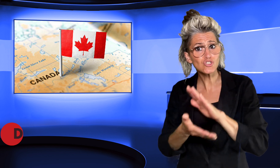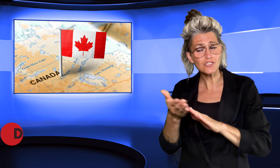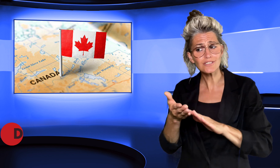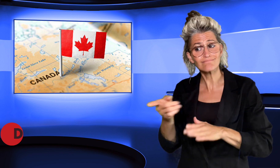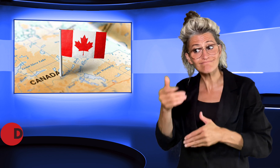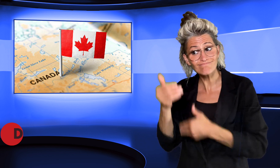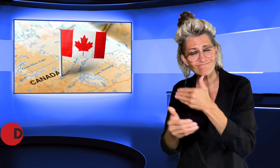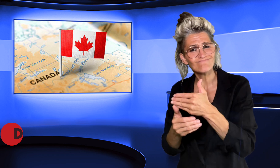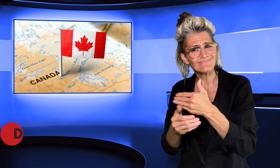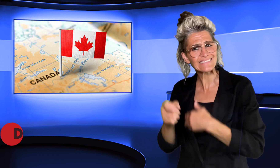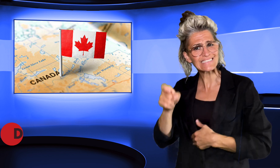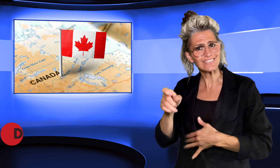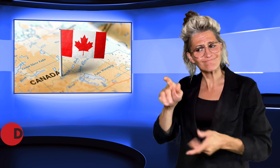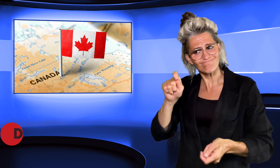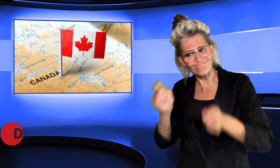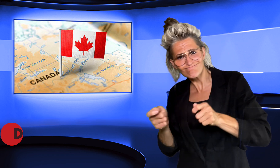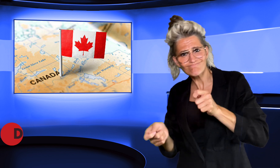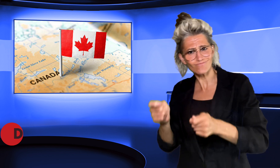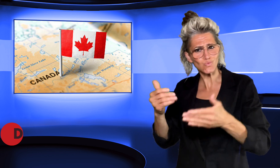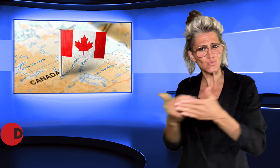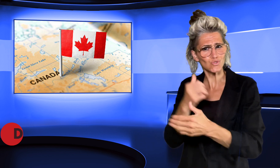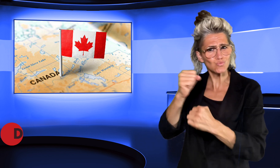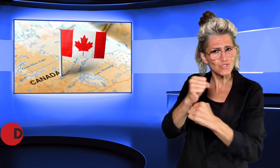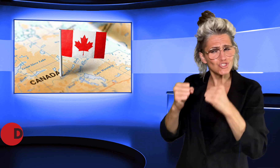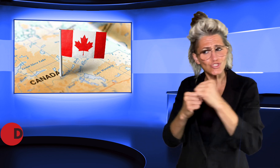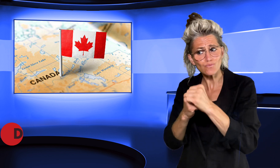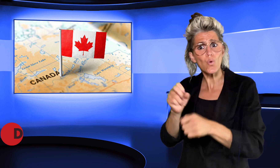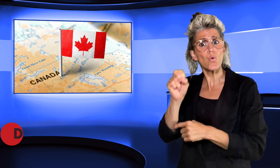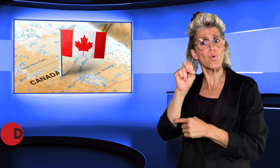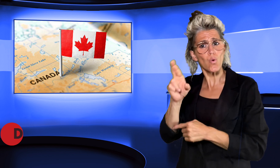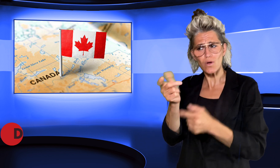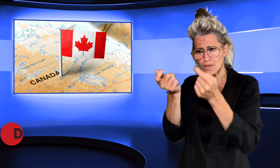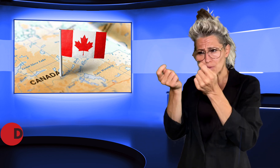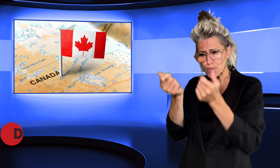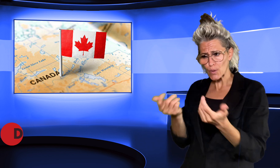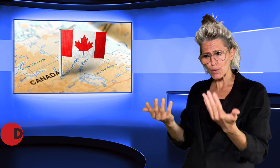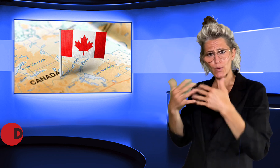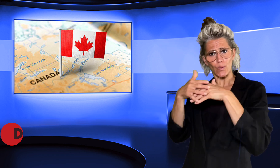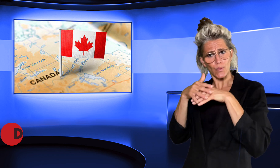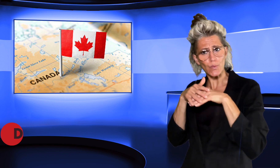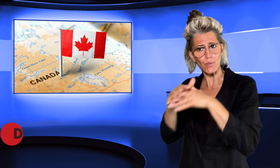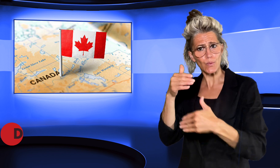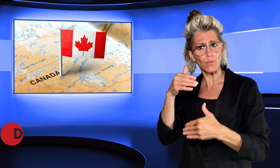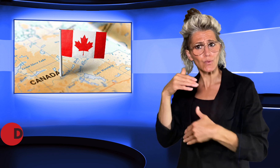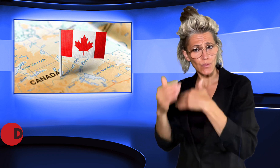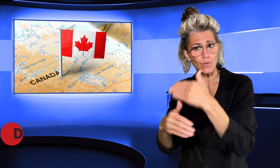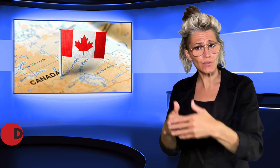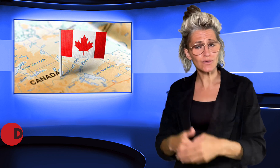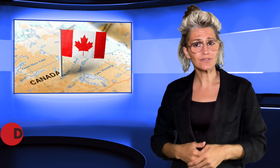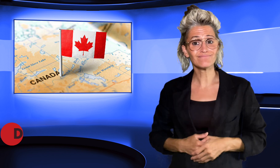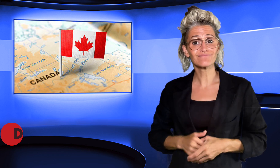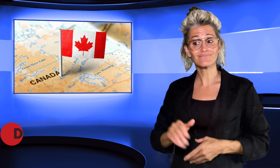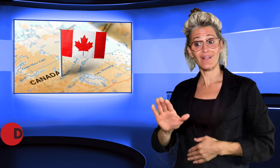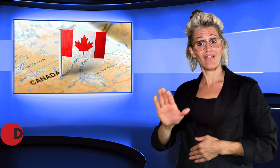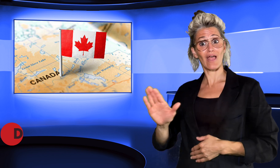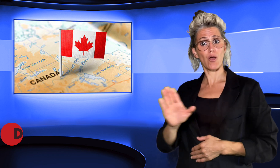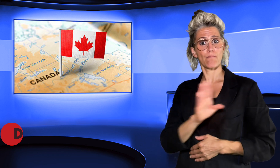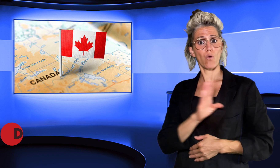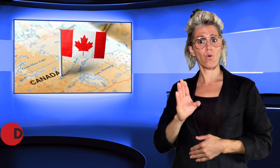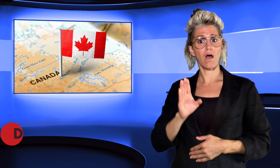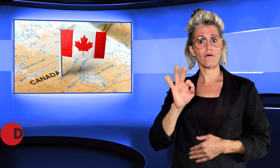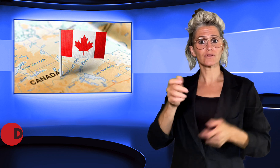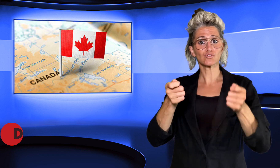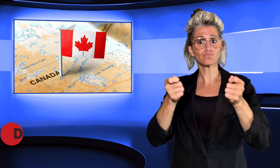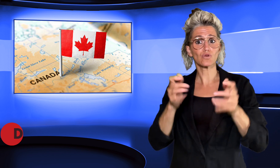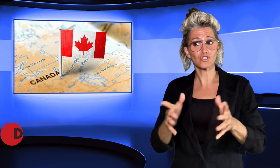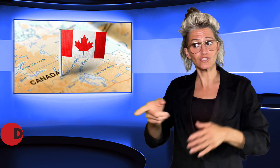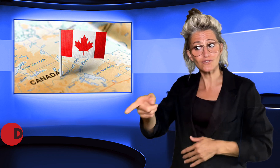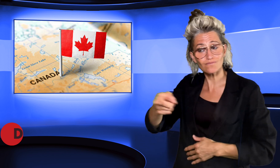to restructure or streamline its operations. The SDHHNS board of directors needs